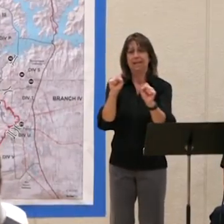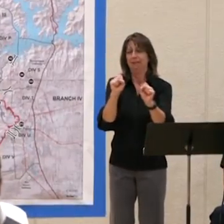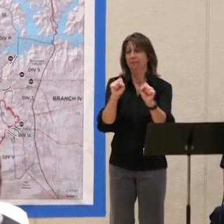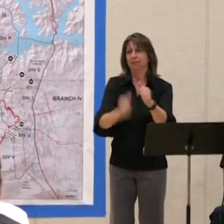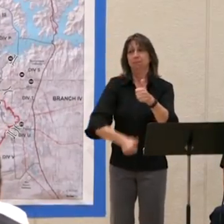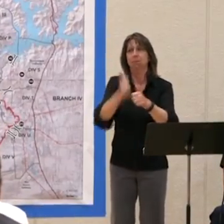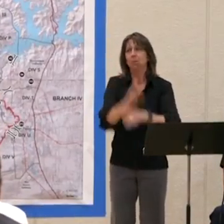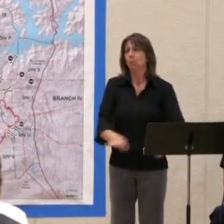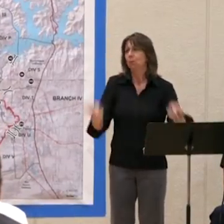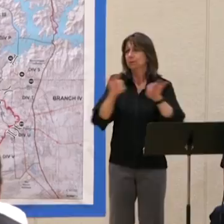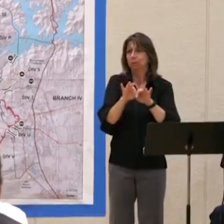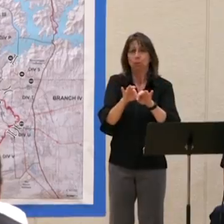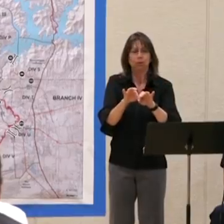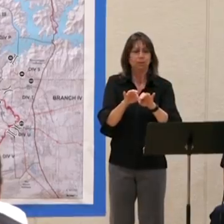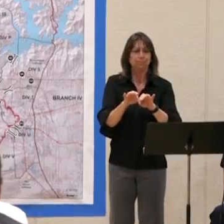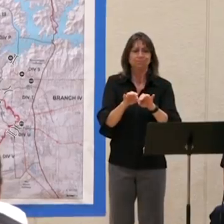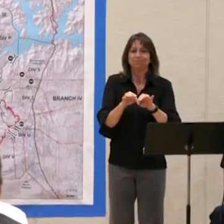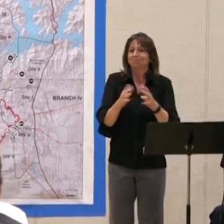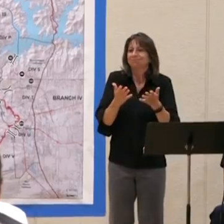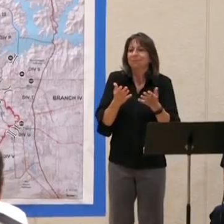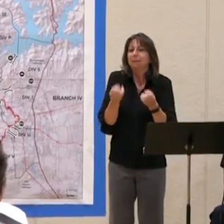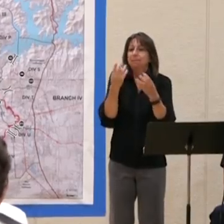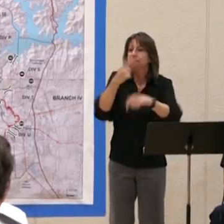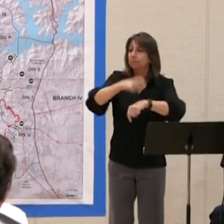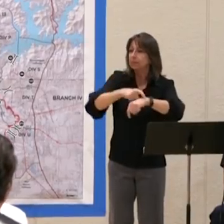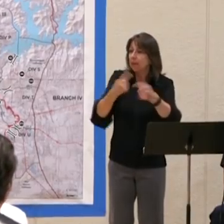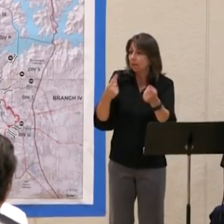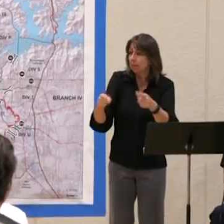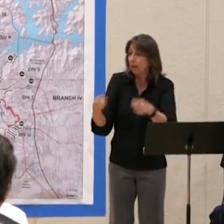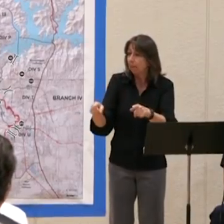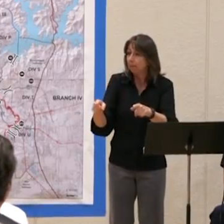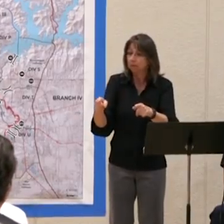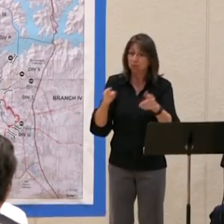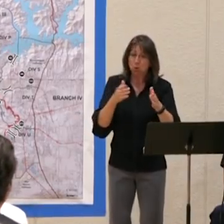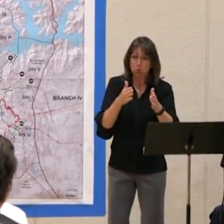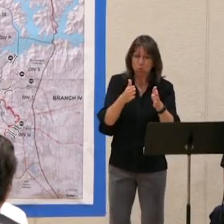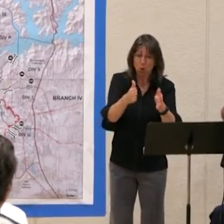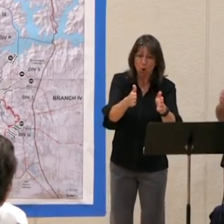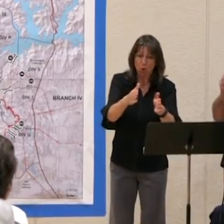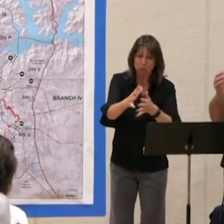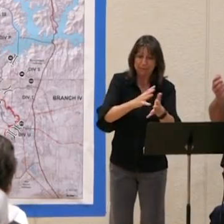infrastructure, roads and the utility power lines have been damaged we have to